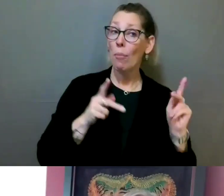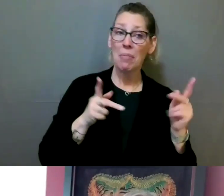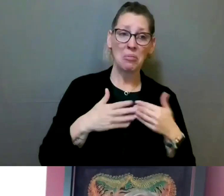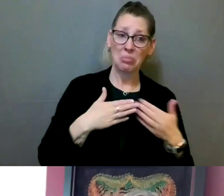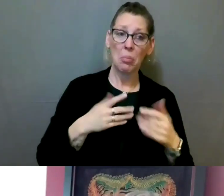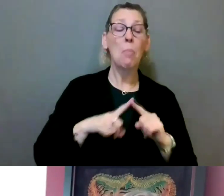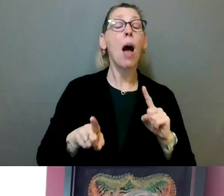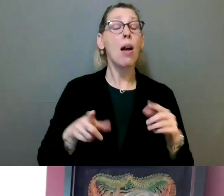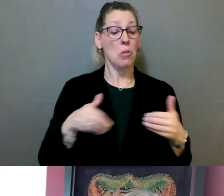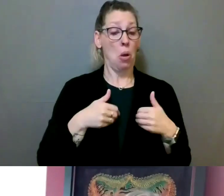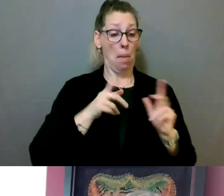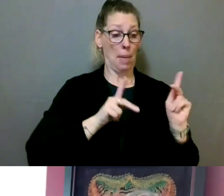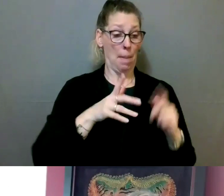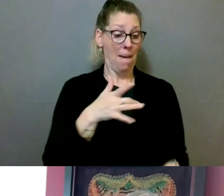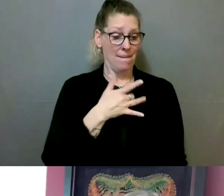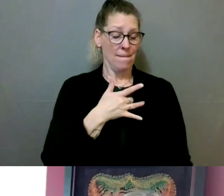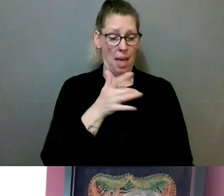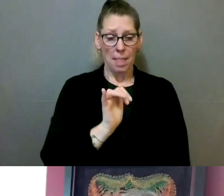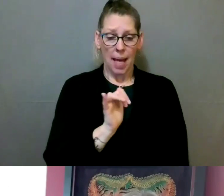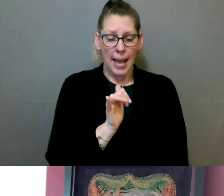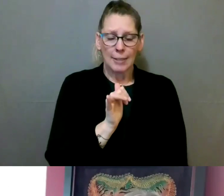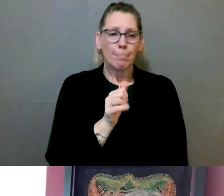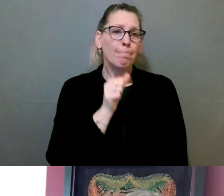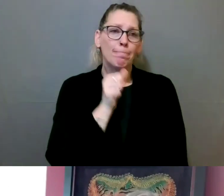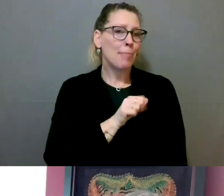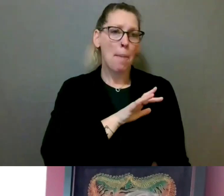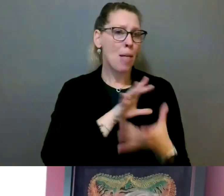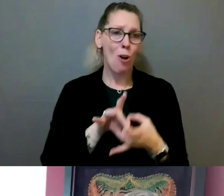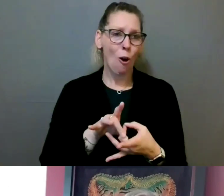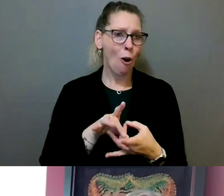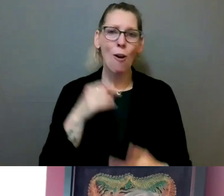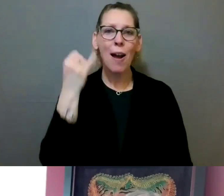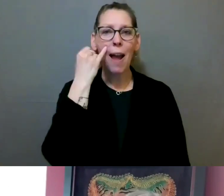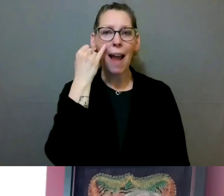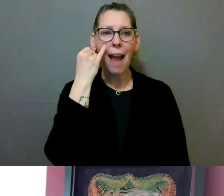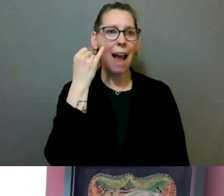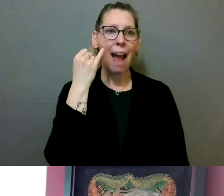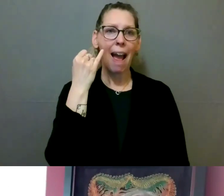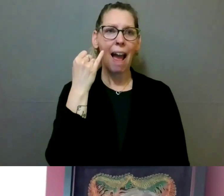people, feel like they do not belong, if there is any wondering about their